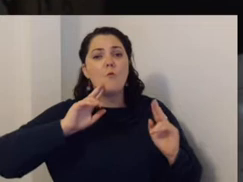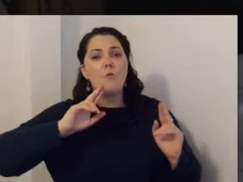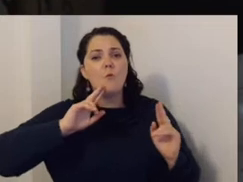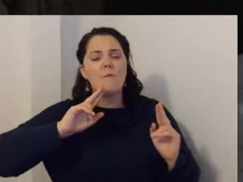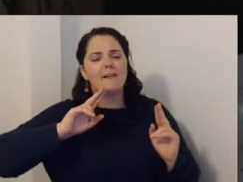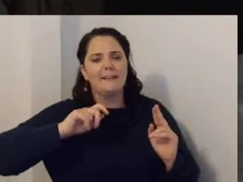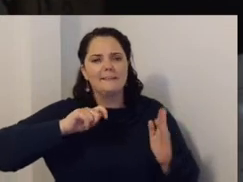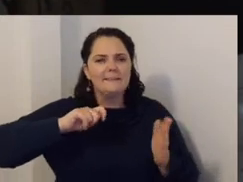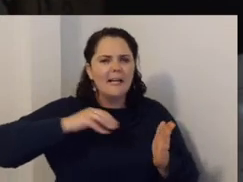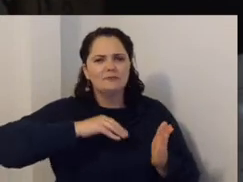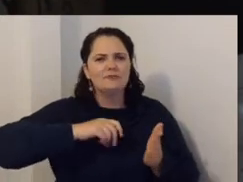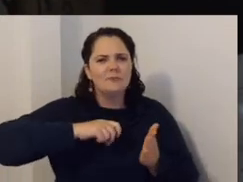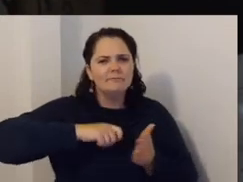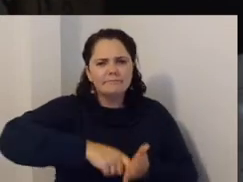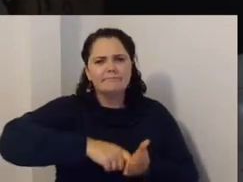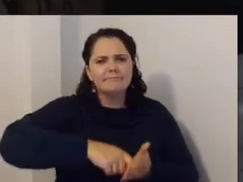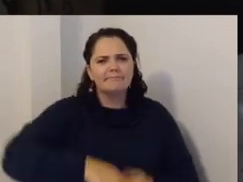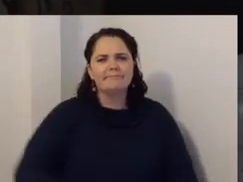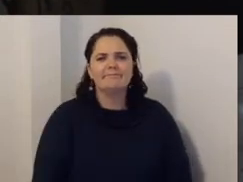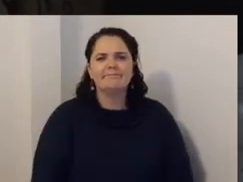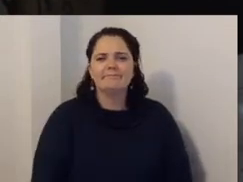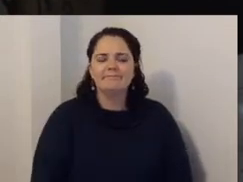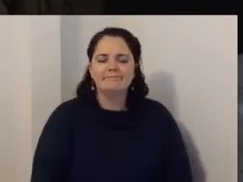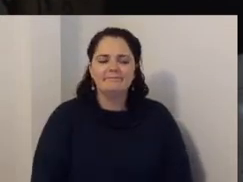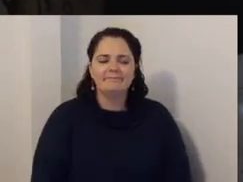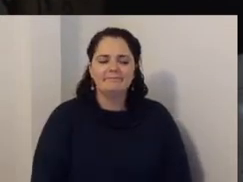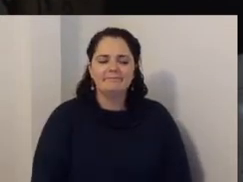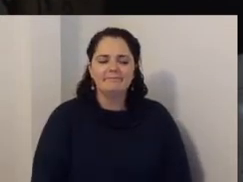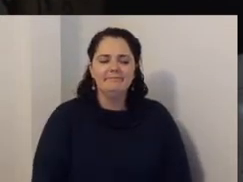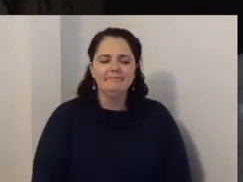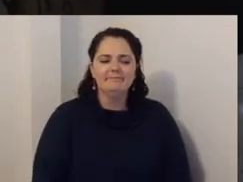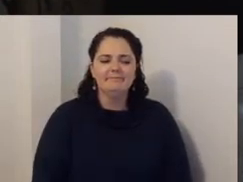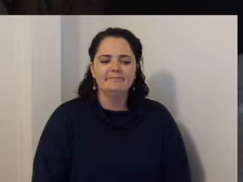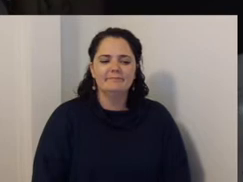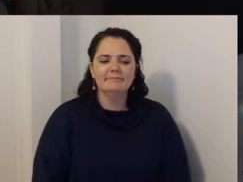with your pencil alright I'm just going to do a quick little eraser study here too